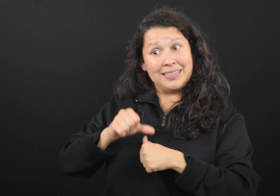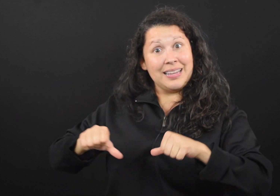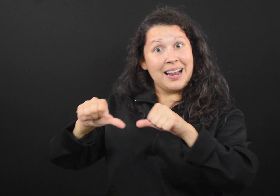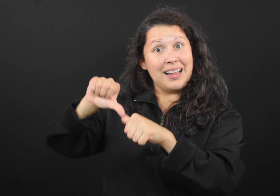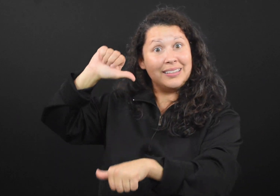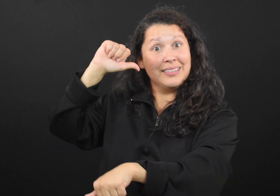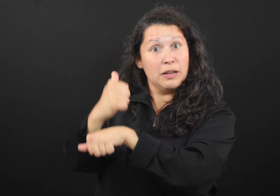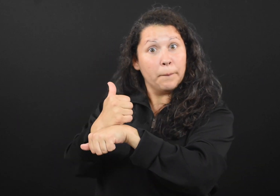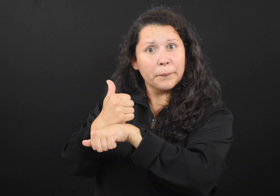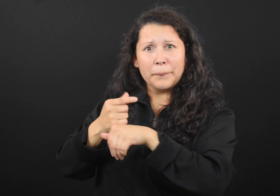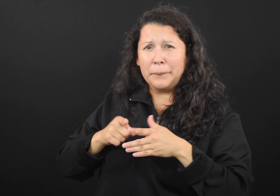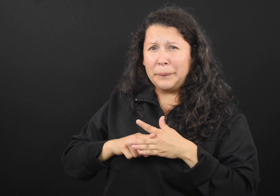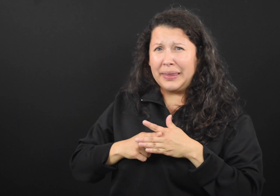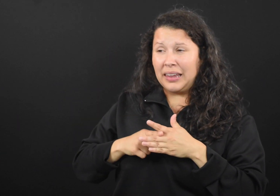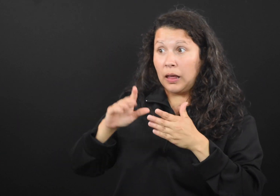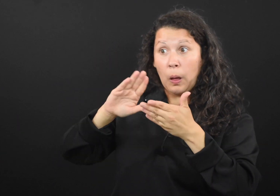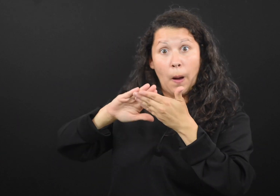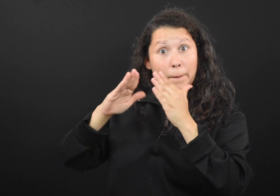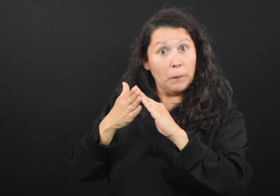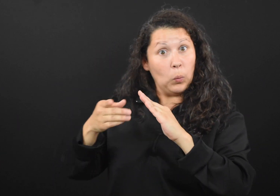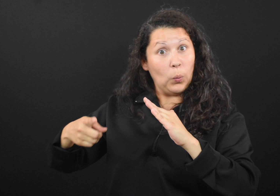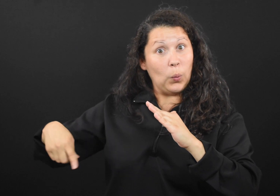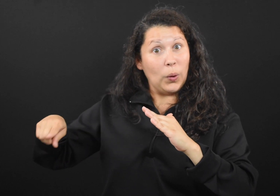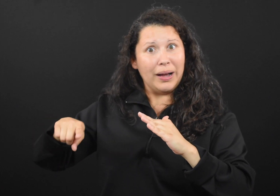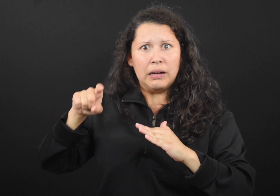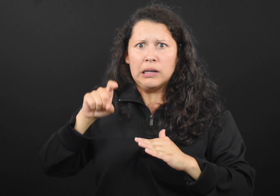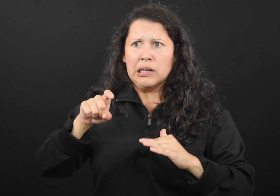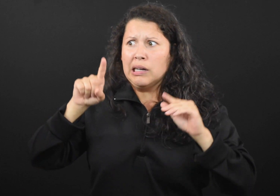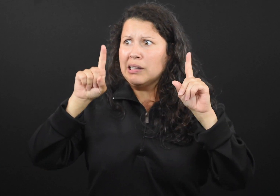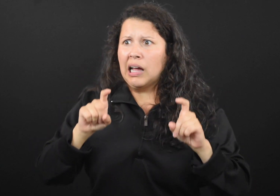communities that really needed testing did not show up,